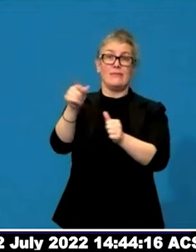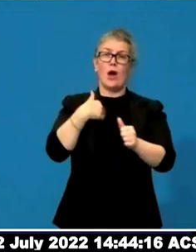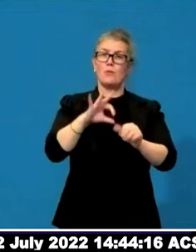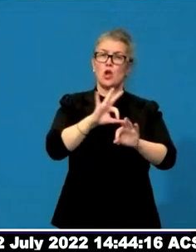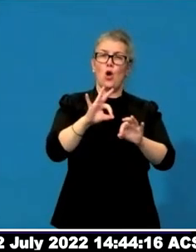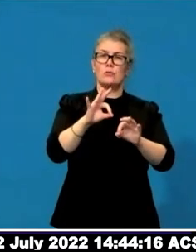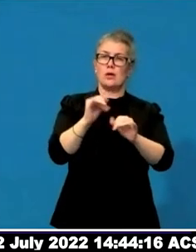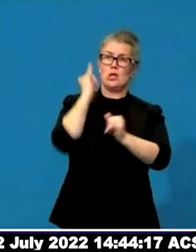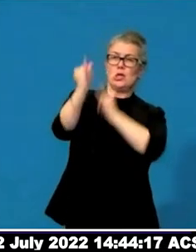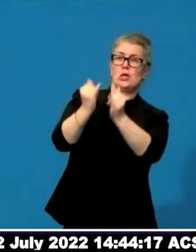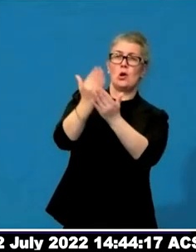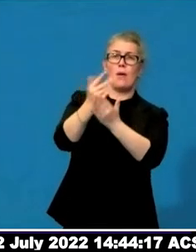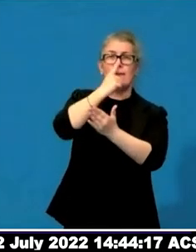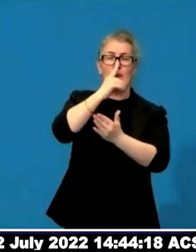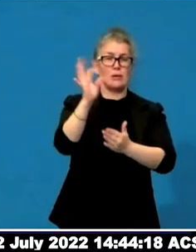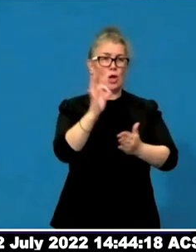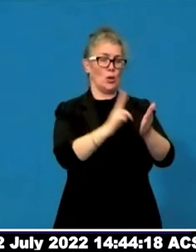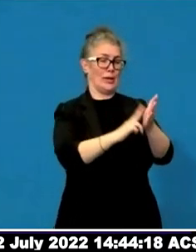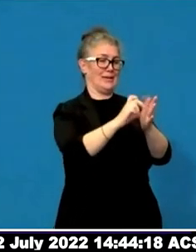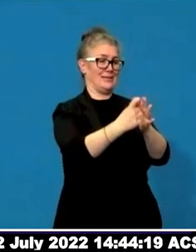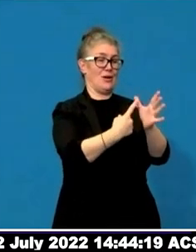This is very much about the NDIA as a system.